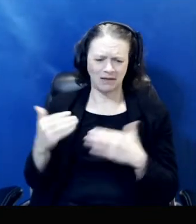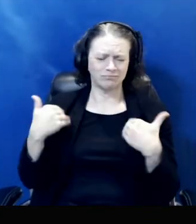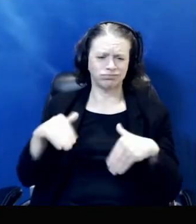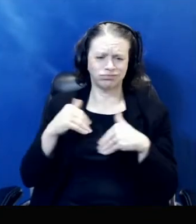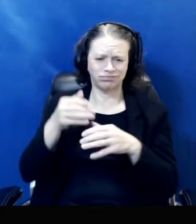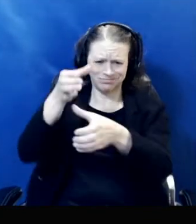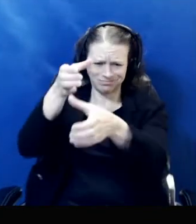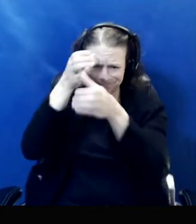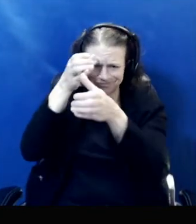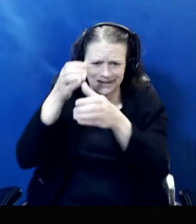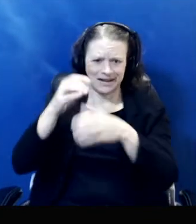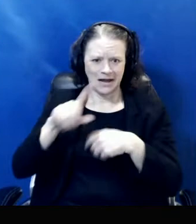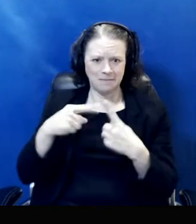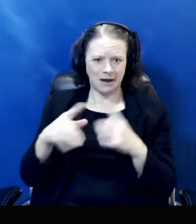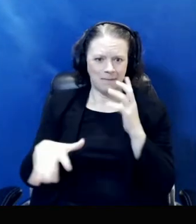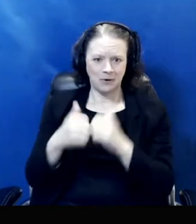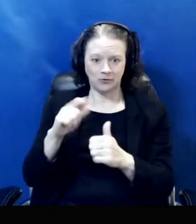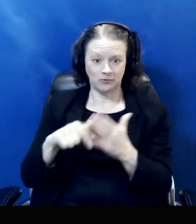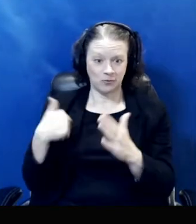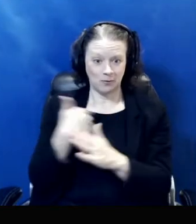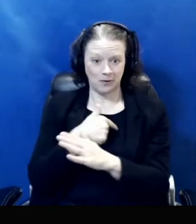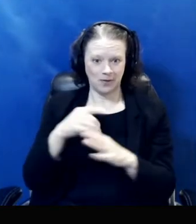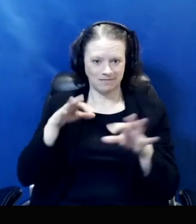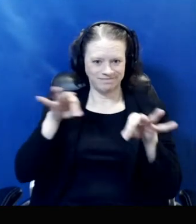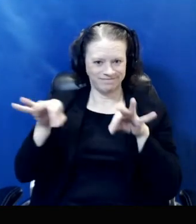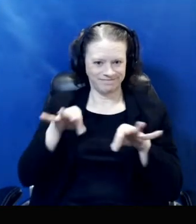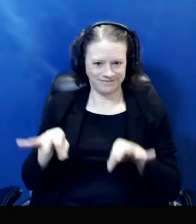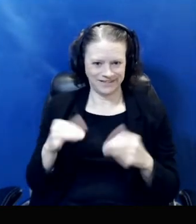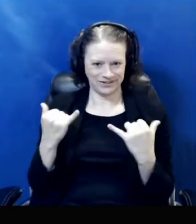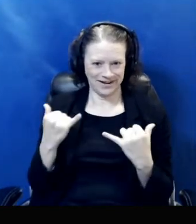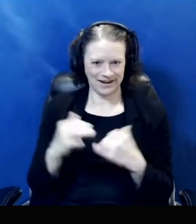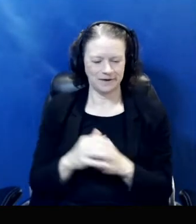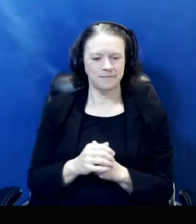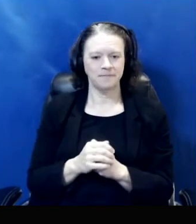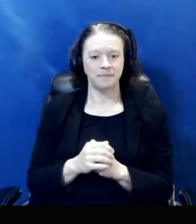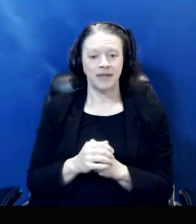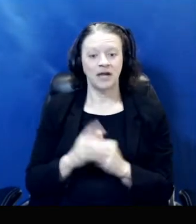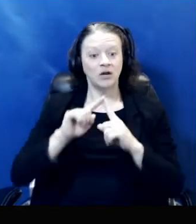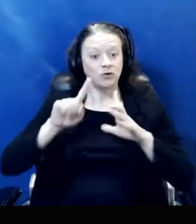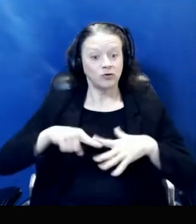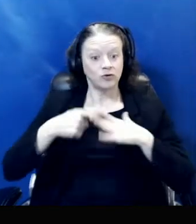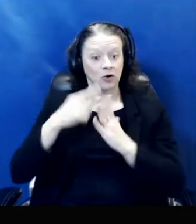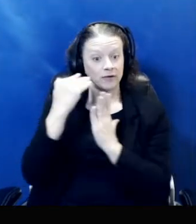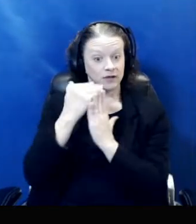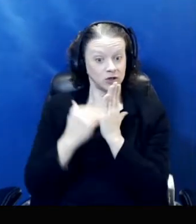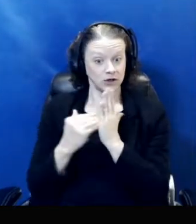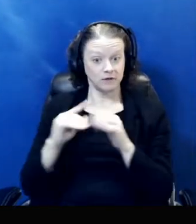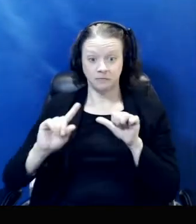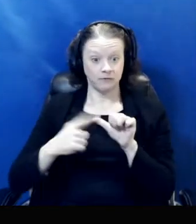we're going to be presenting today. Now, to kick off the agenda, we're first going to talk about the history of the